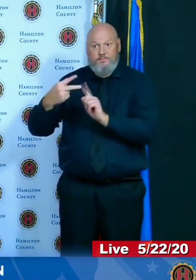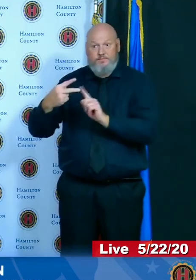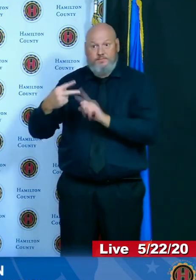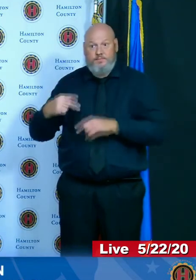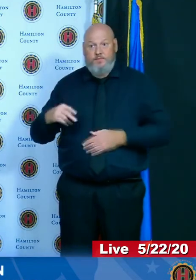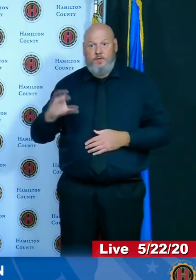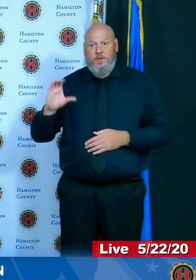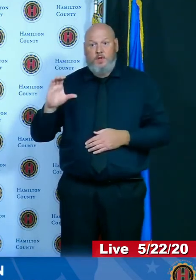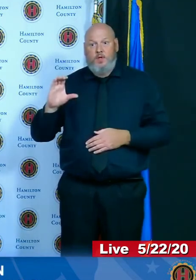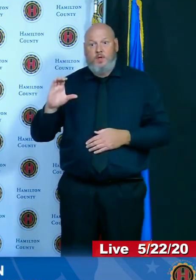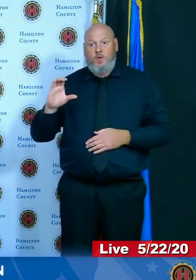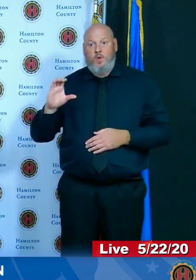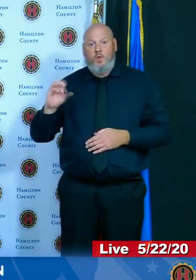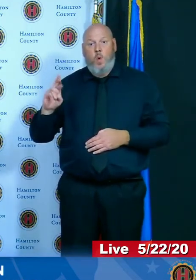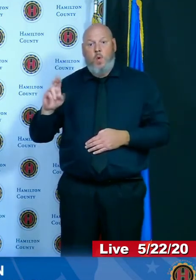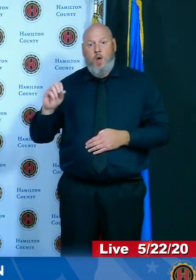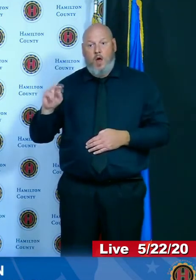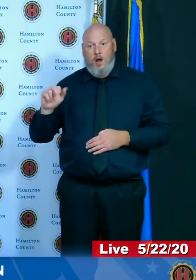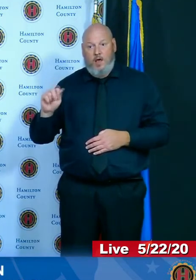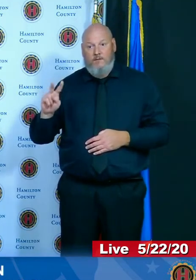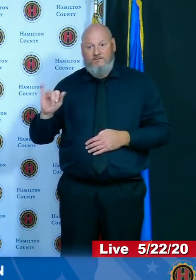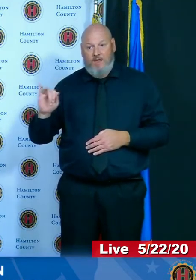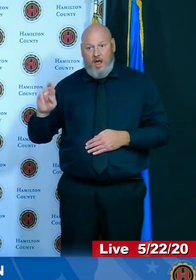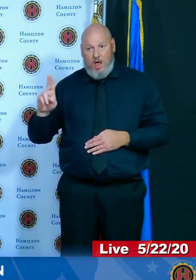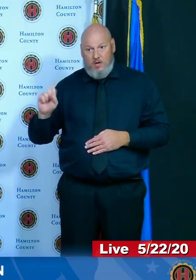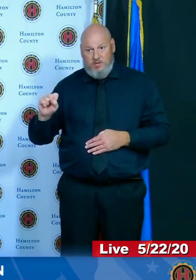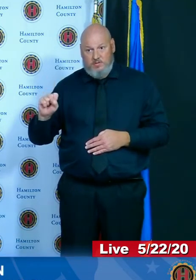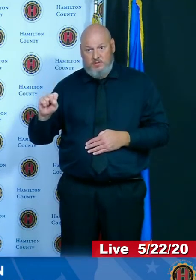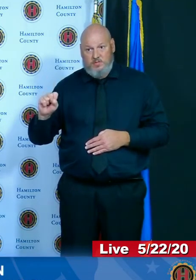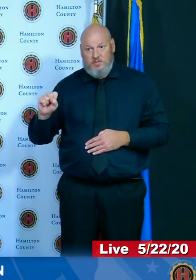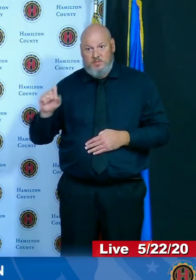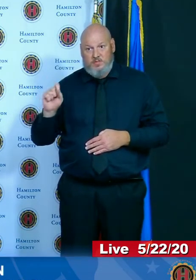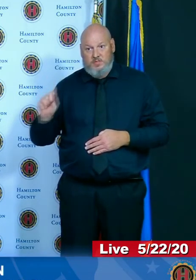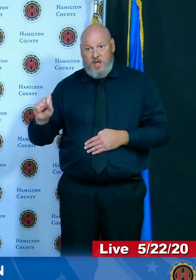websites have information that can be helpful for businesses and for citizens